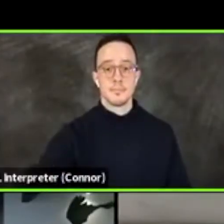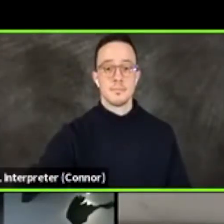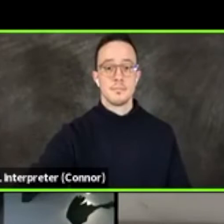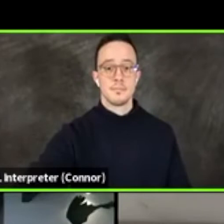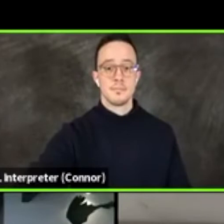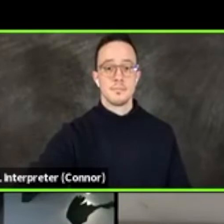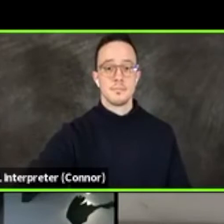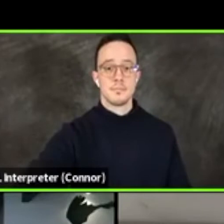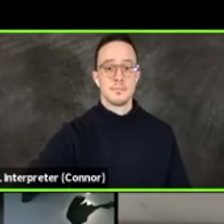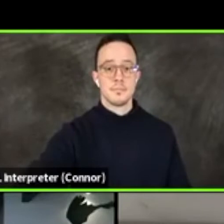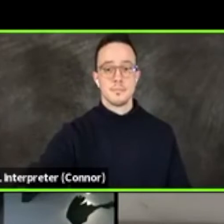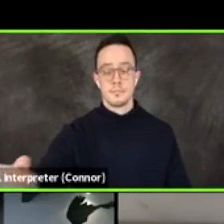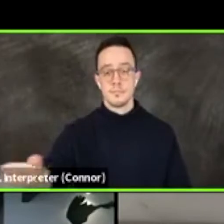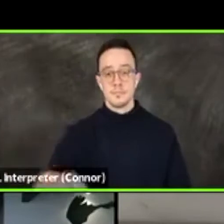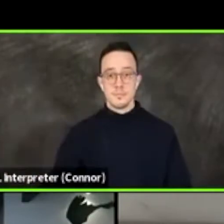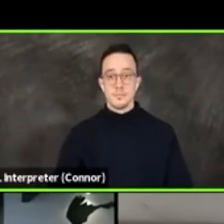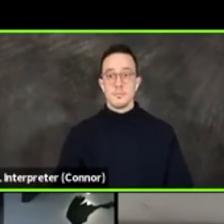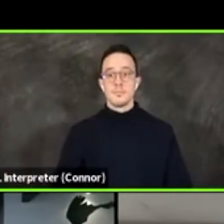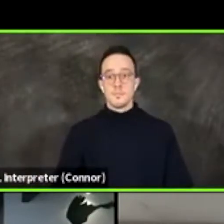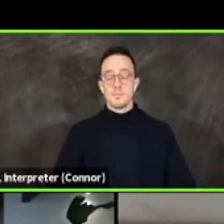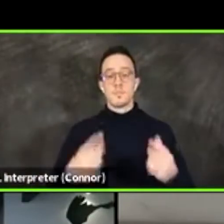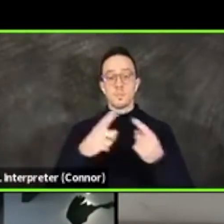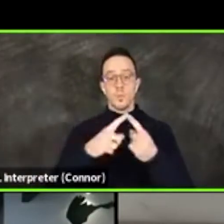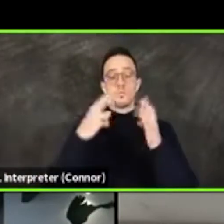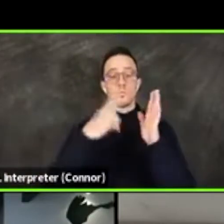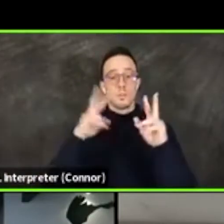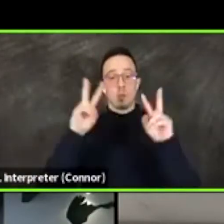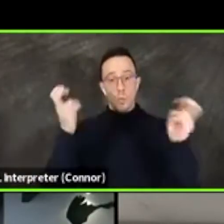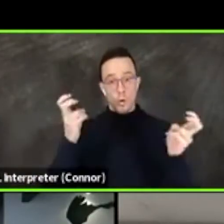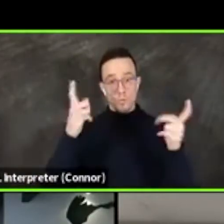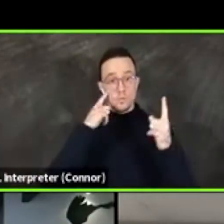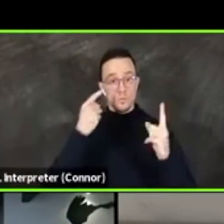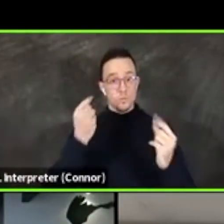INVISIBILITY AS WE MAKE AND MAKE IN AND THROUGH AN ASTOUNDING HISTORY OF TRAUMA AND ONGOING